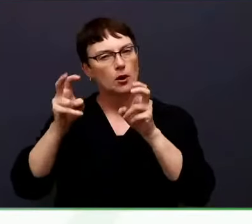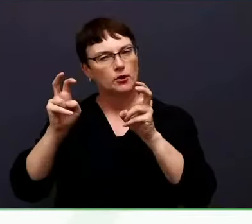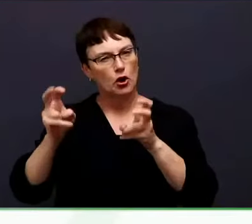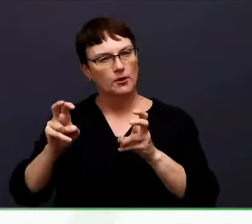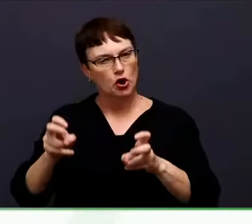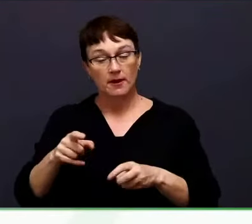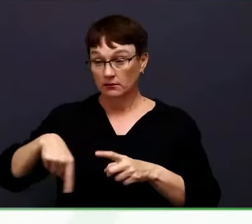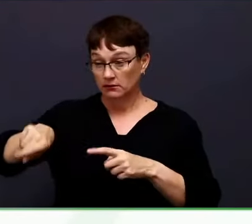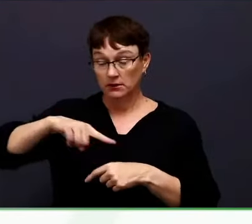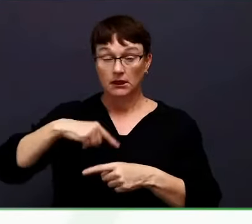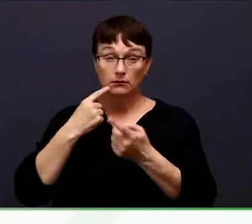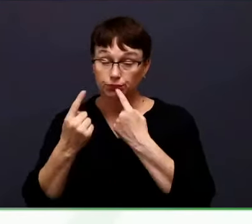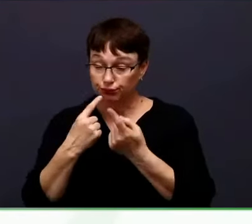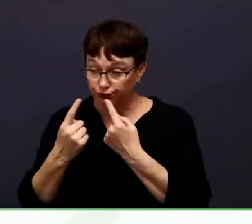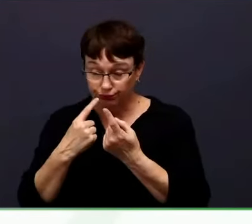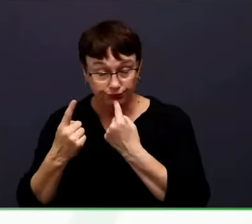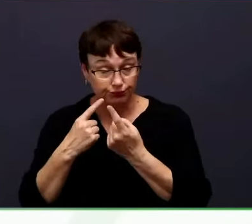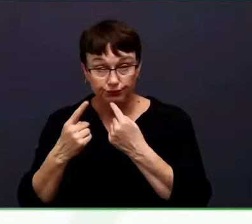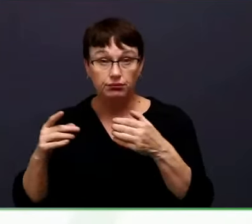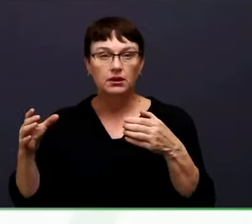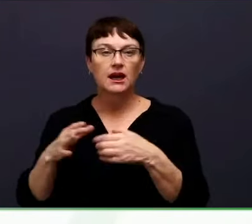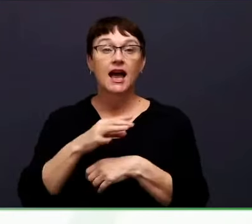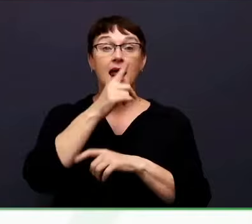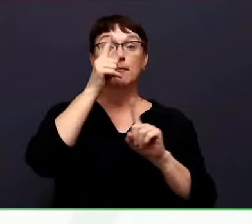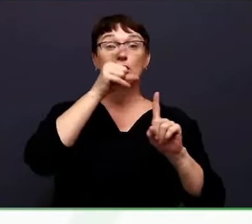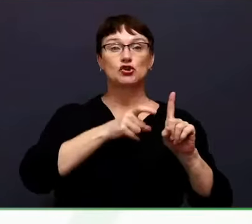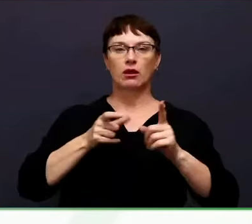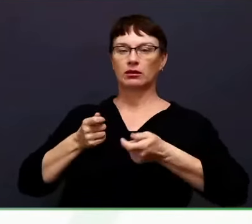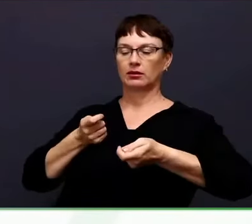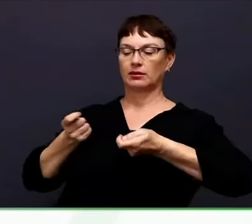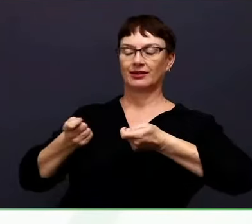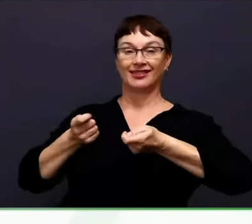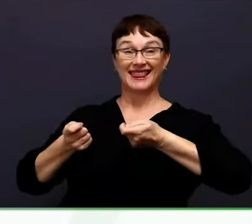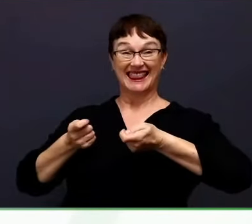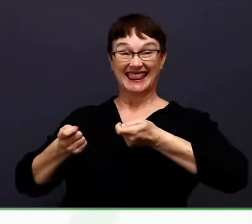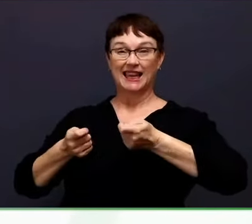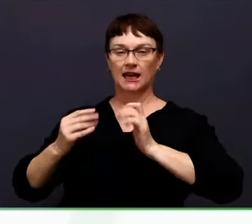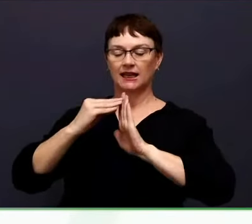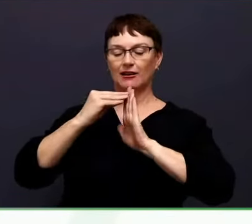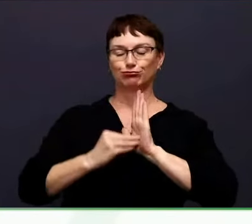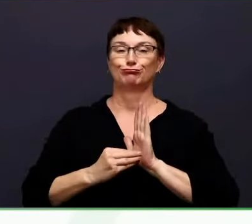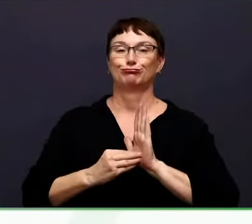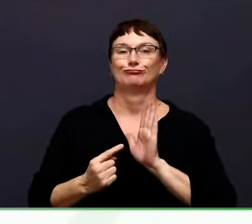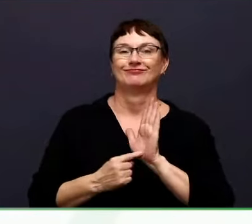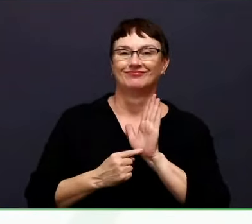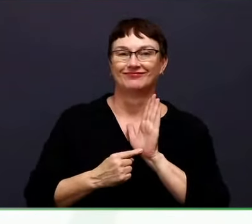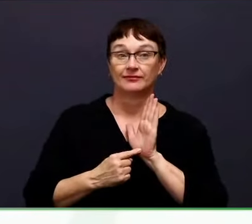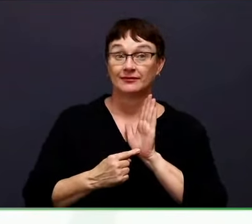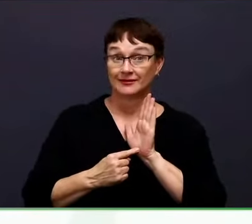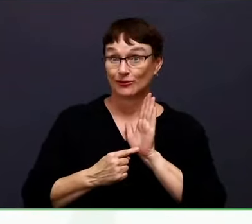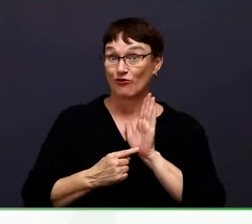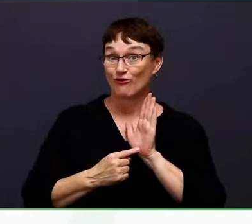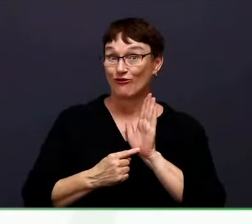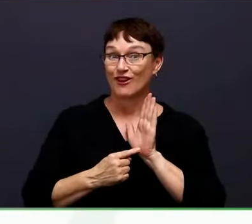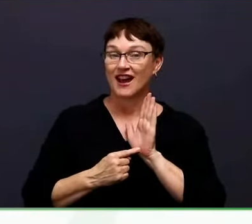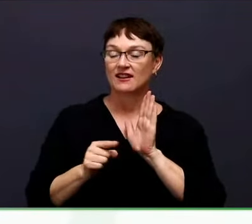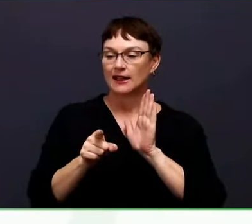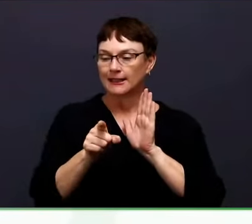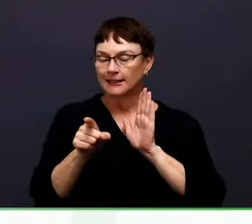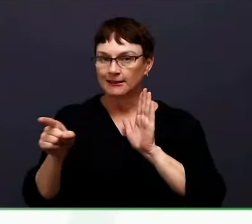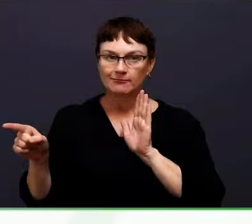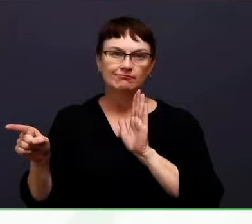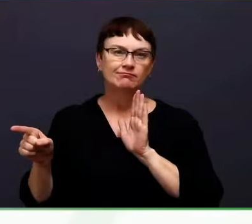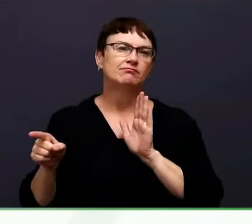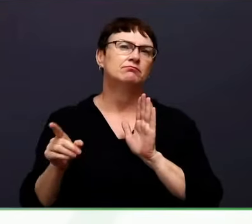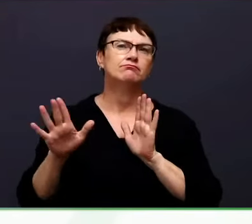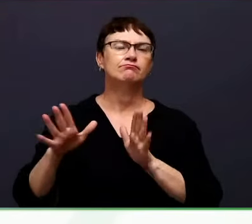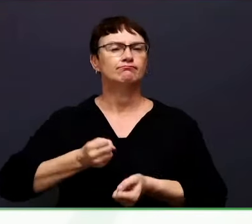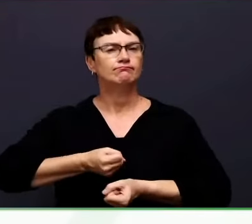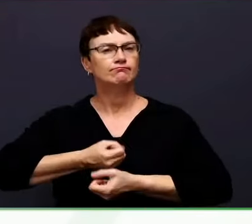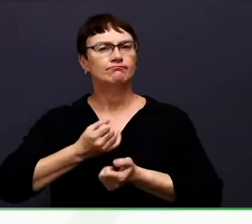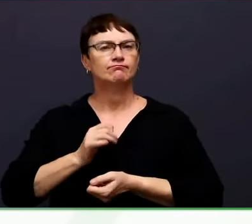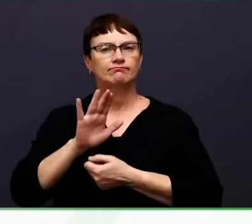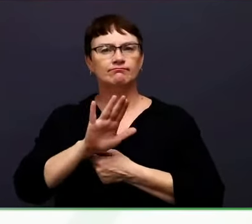taking the issues consist of personal experience and some pets